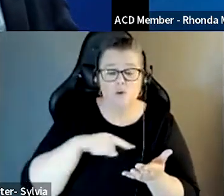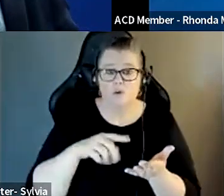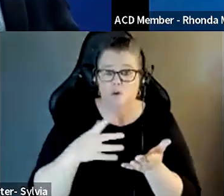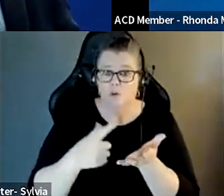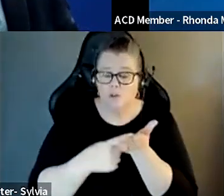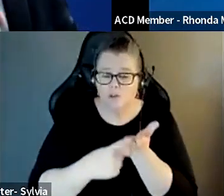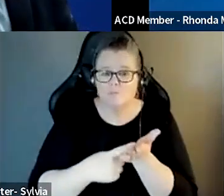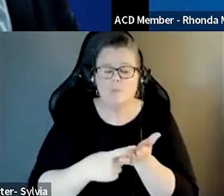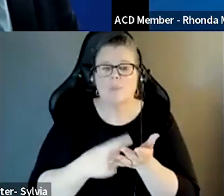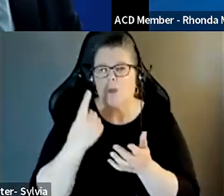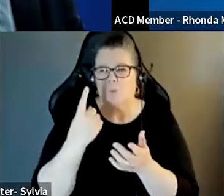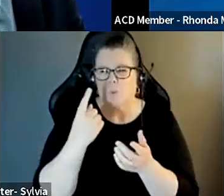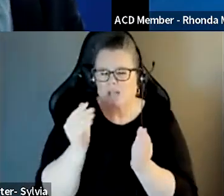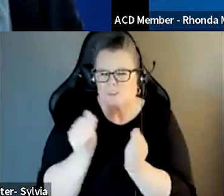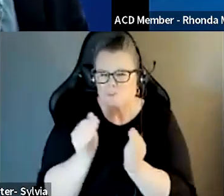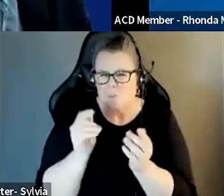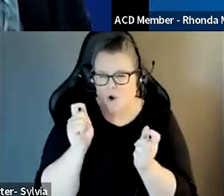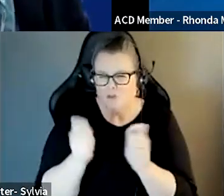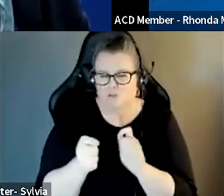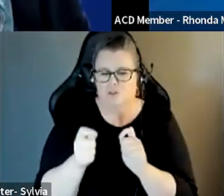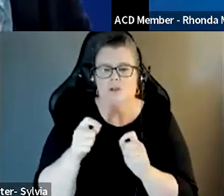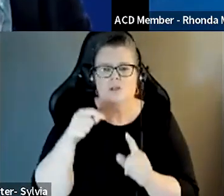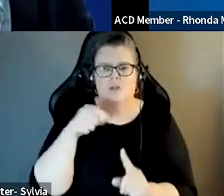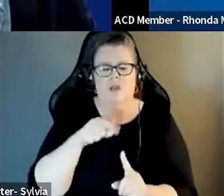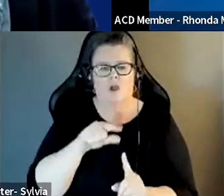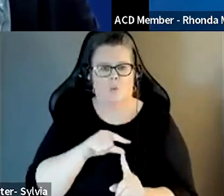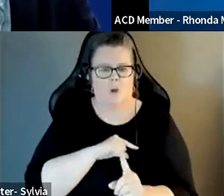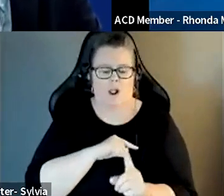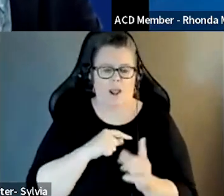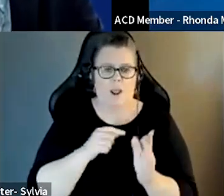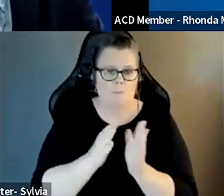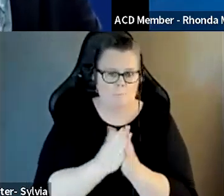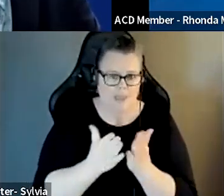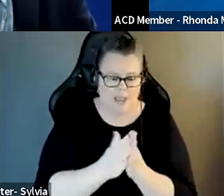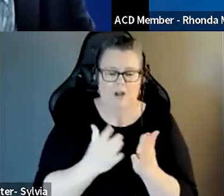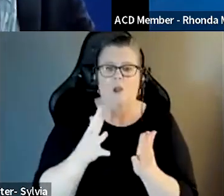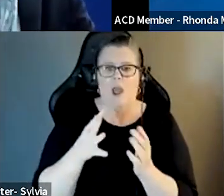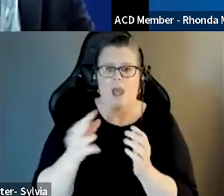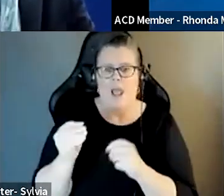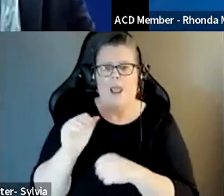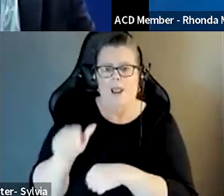that would be about the quality manual and its implementation. I'm concerned -- and, you know,